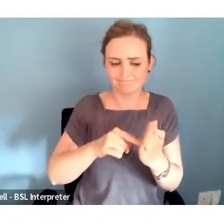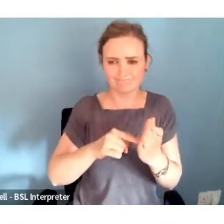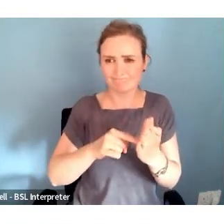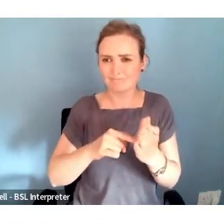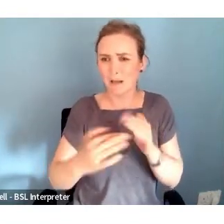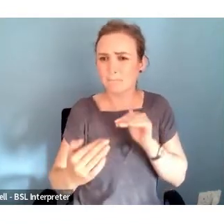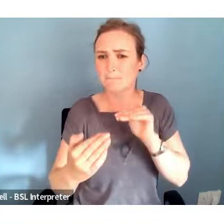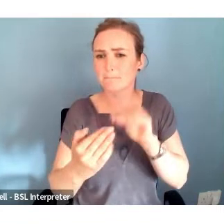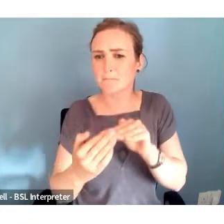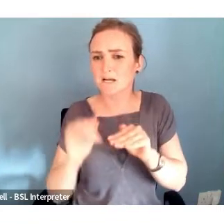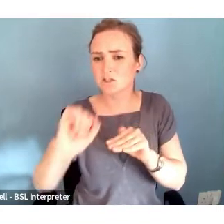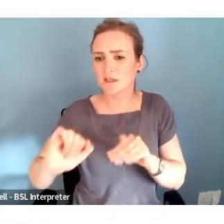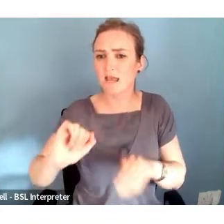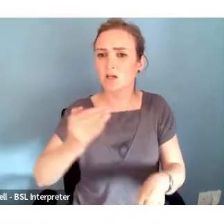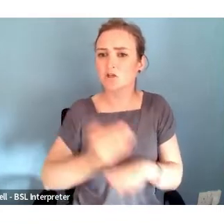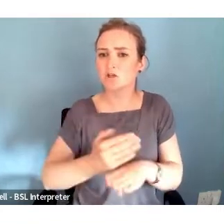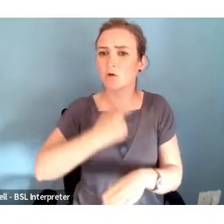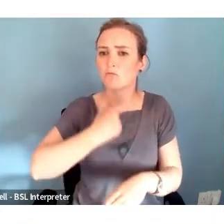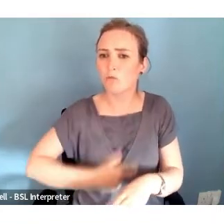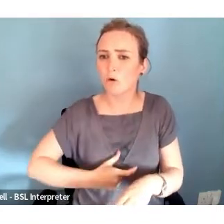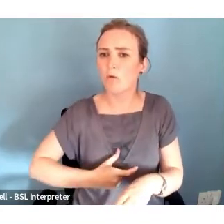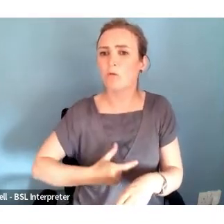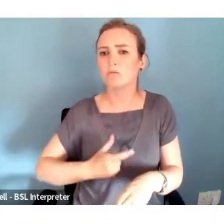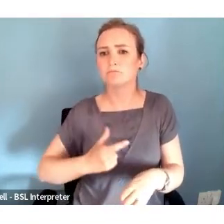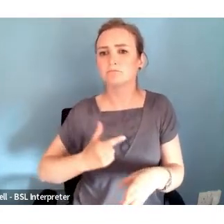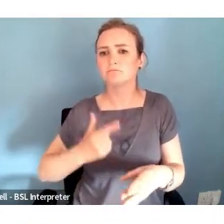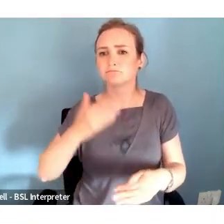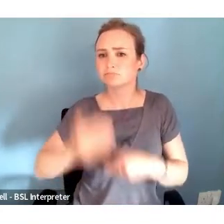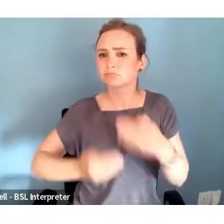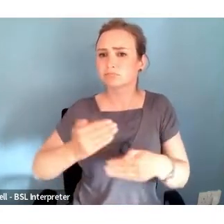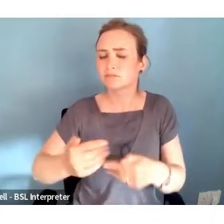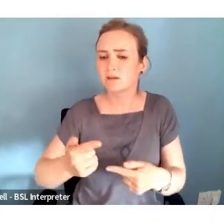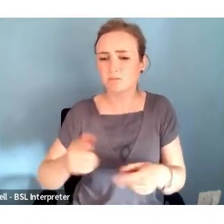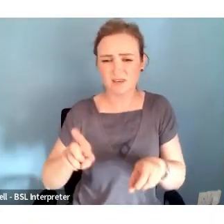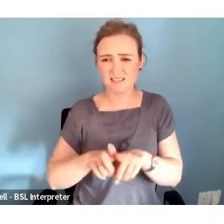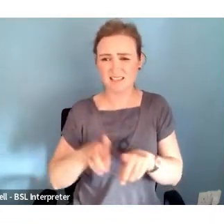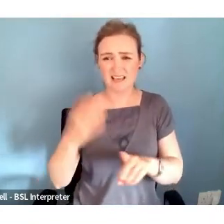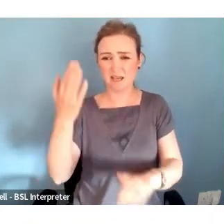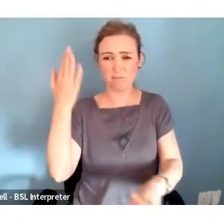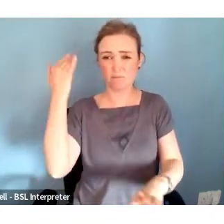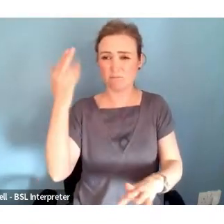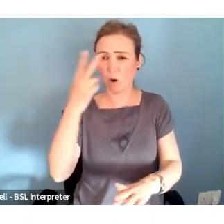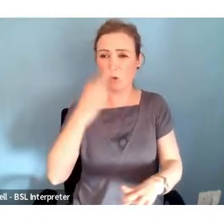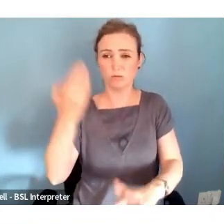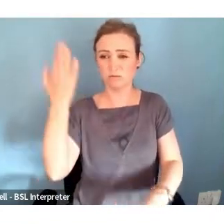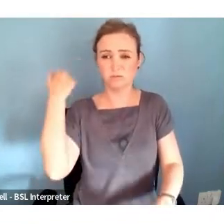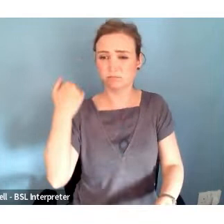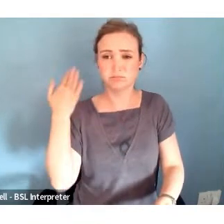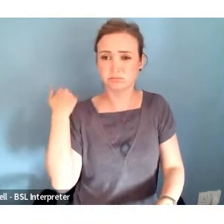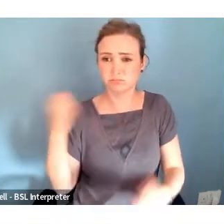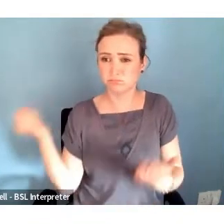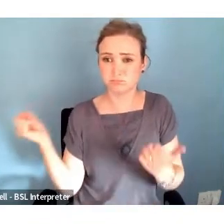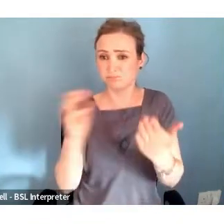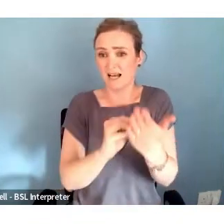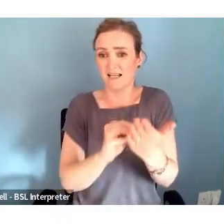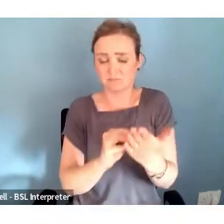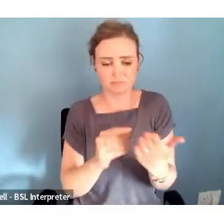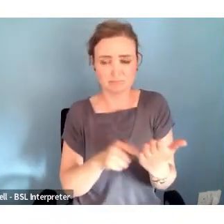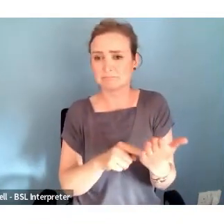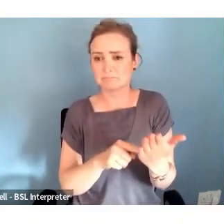on a day-to-day basis; but just something the previous person had so they kind of add that to the job description. So,